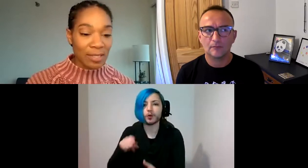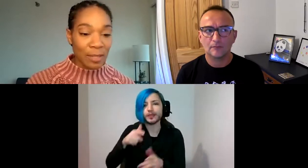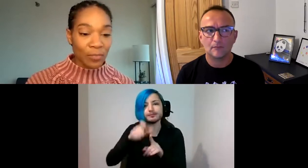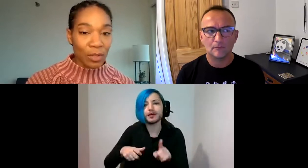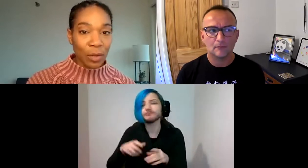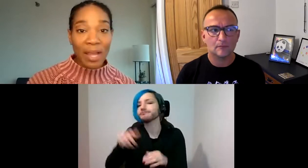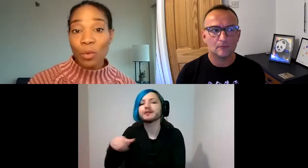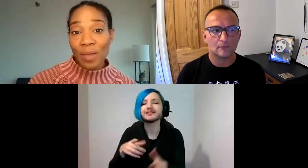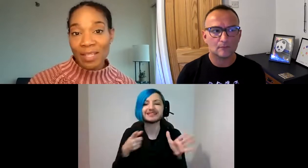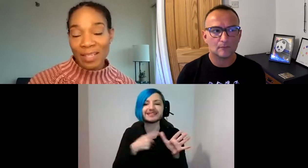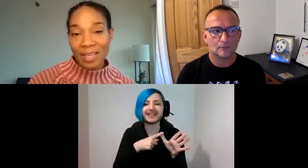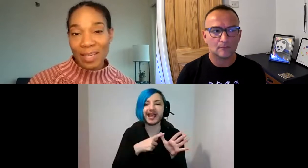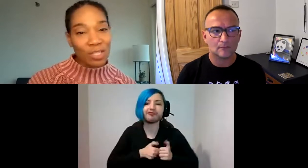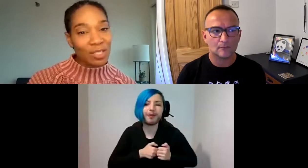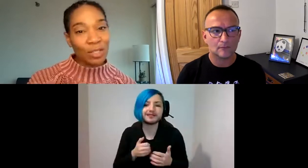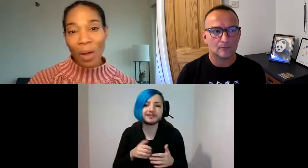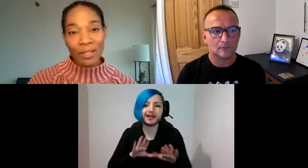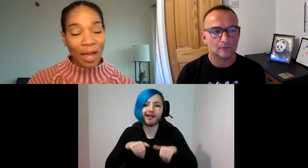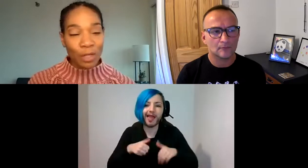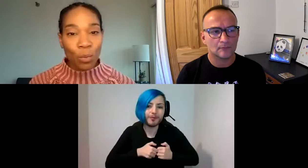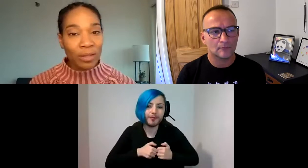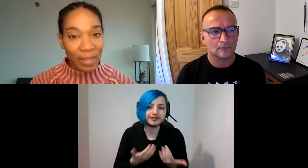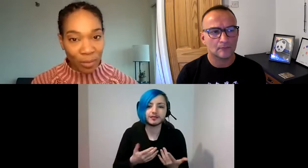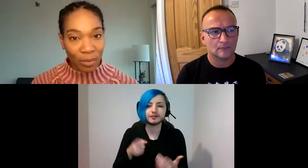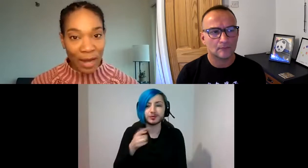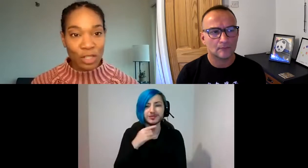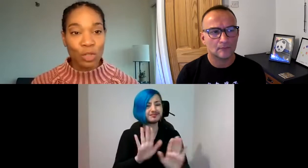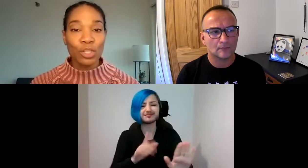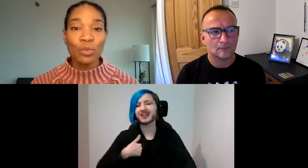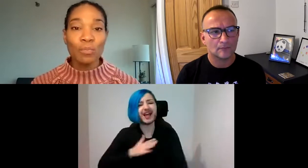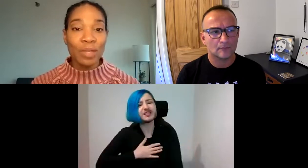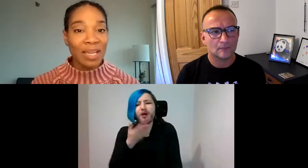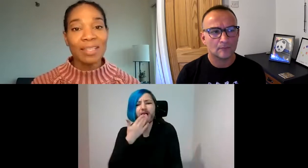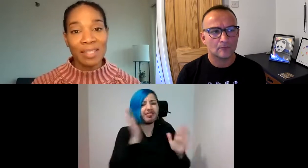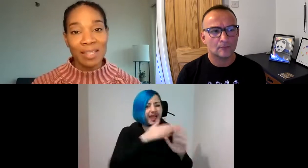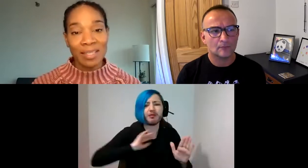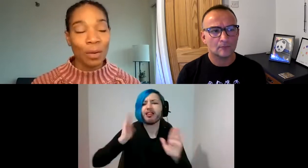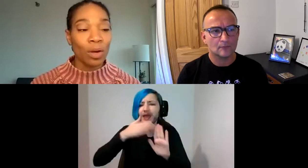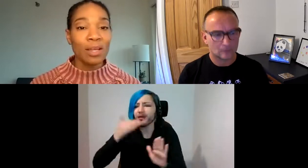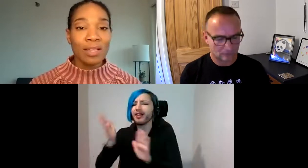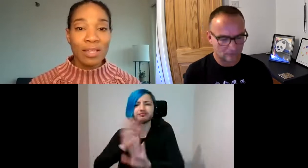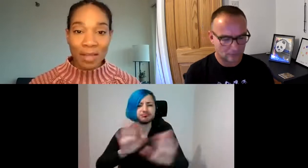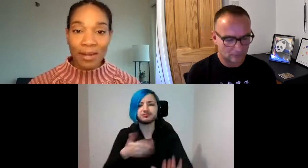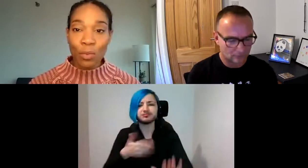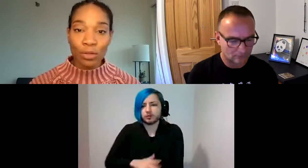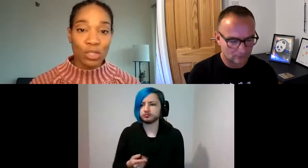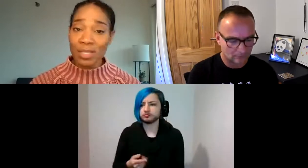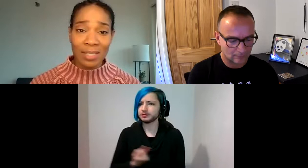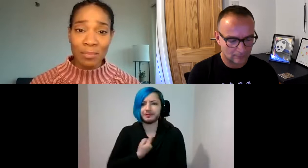and I don't have to be something for you. That_is something we talk about a lot.